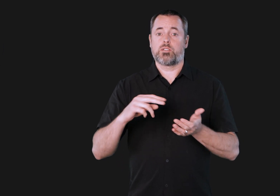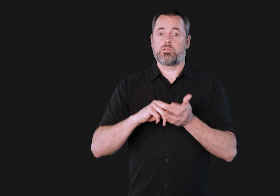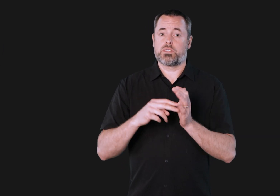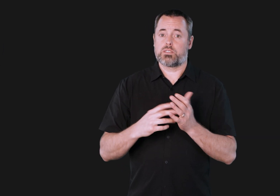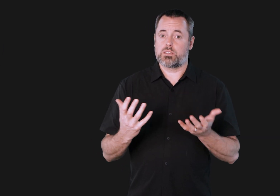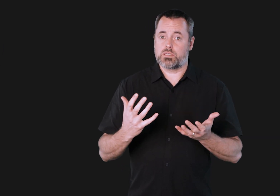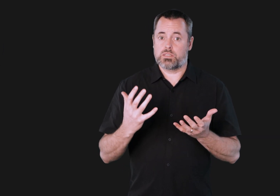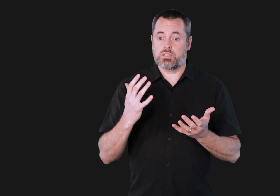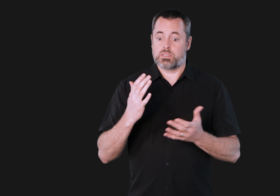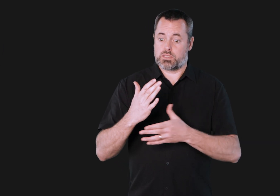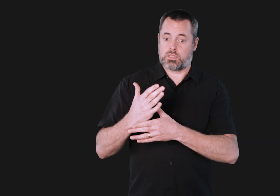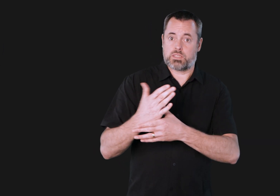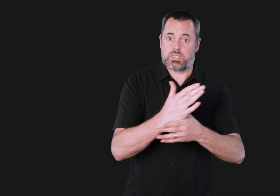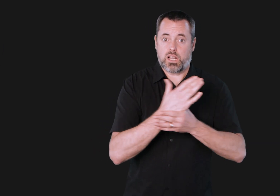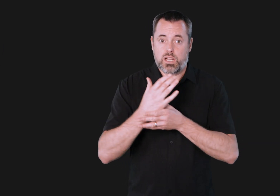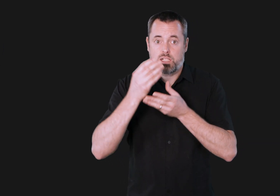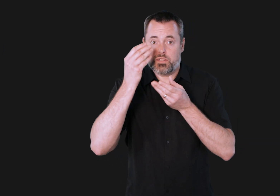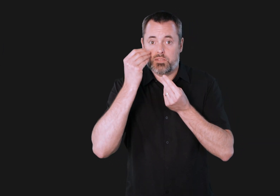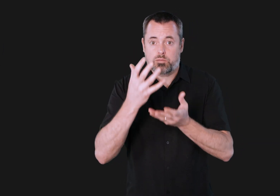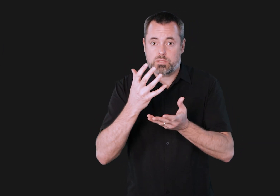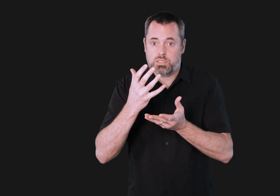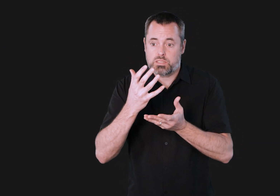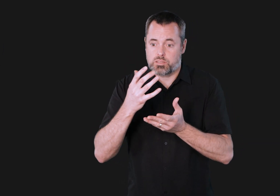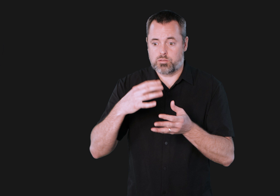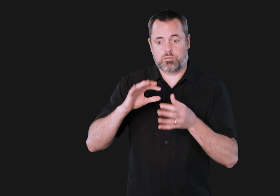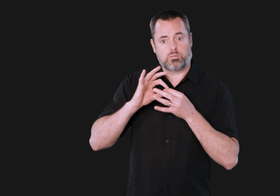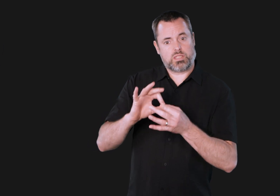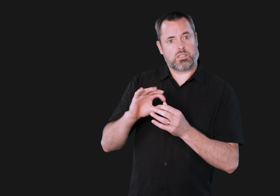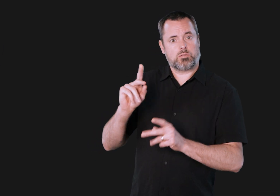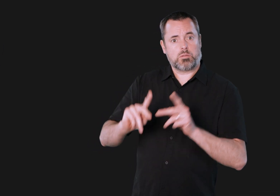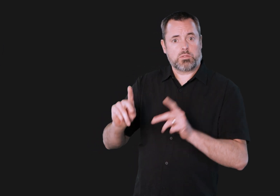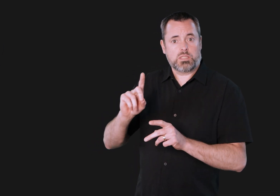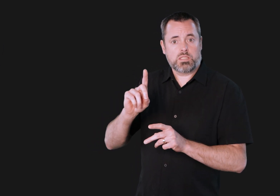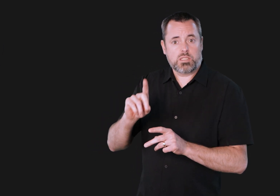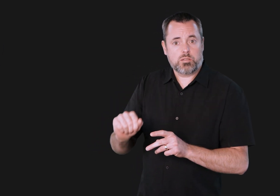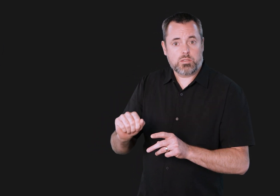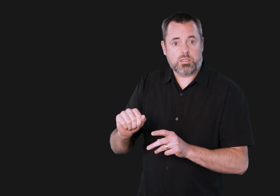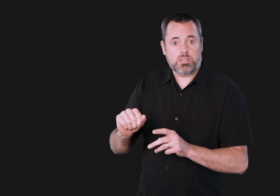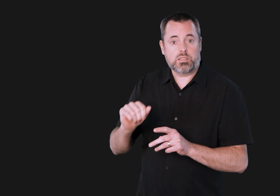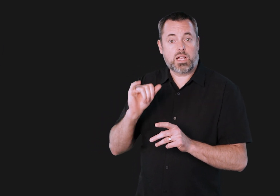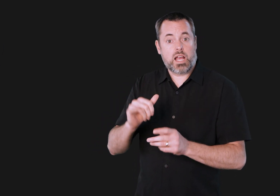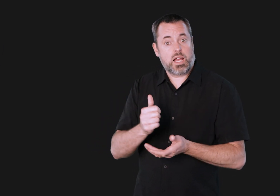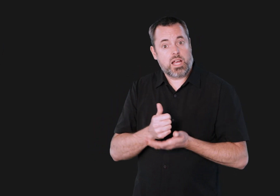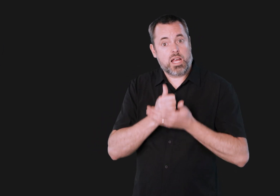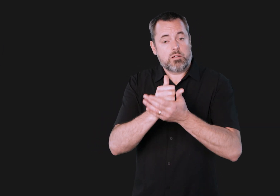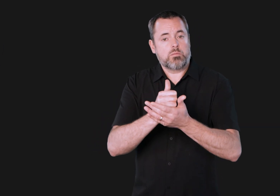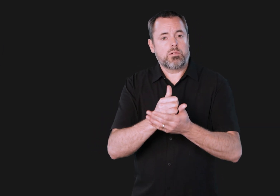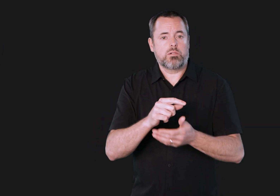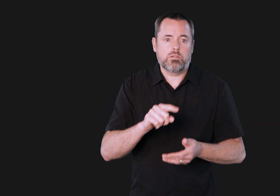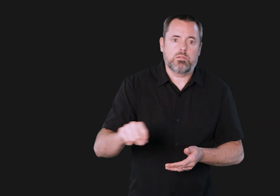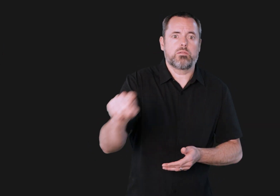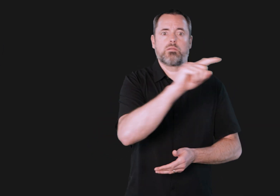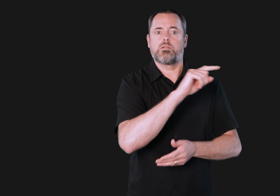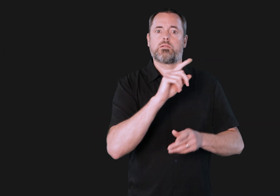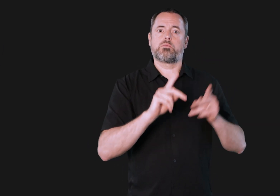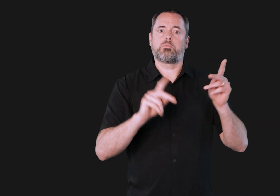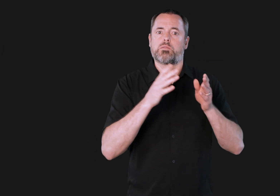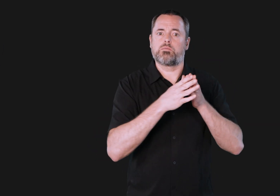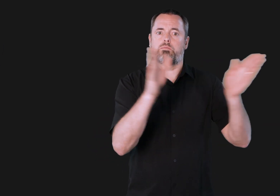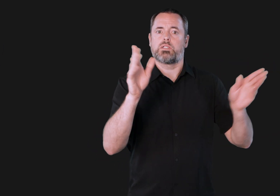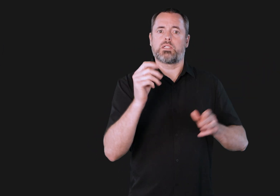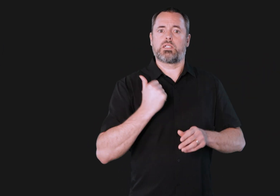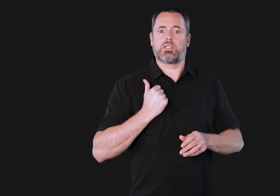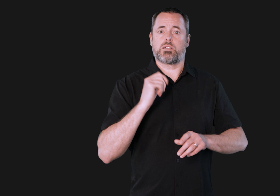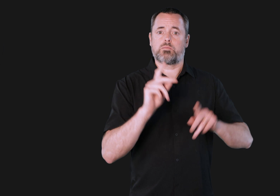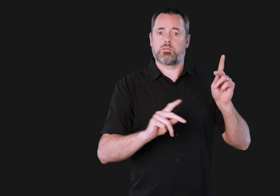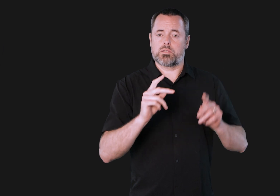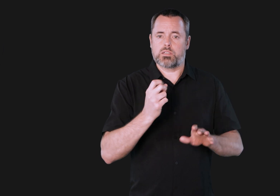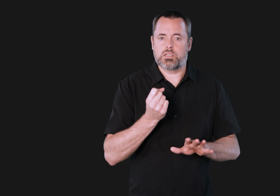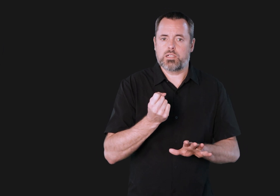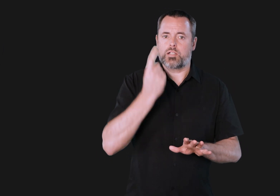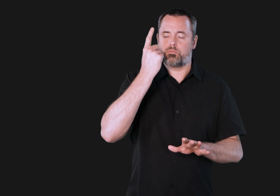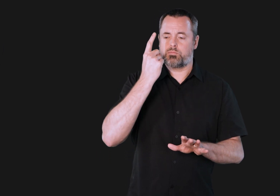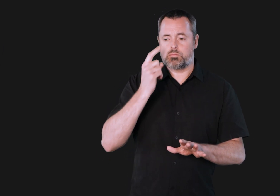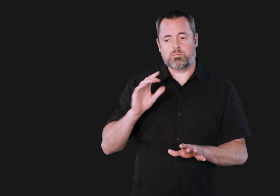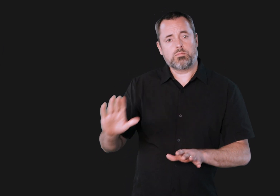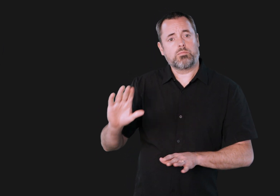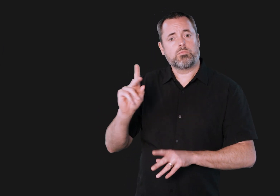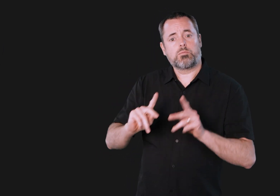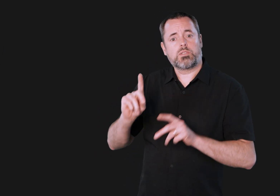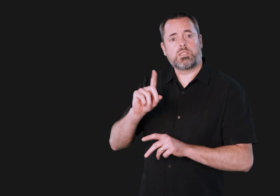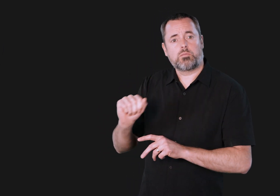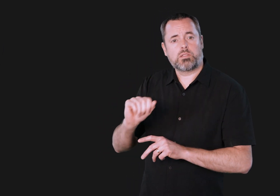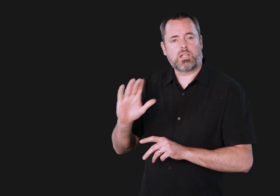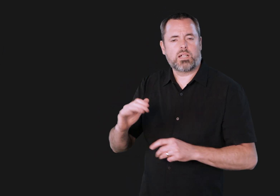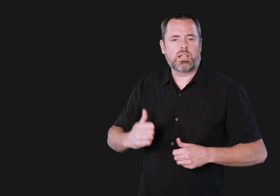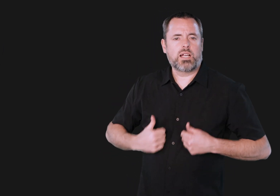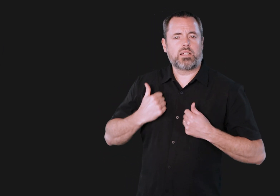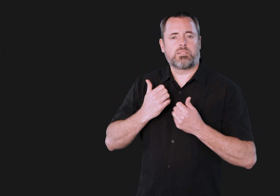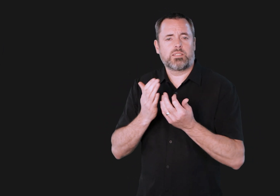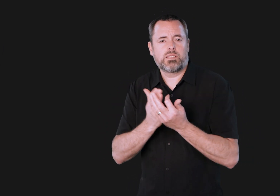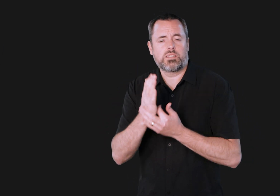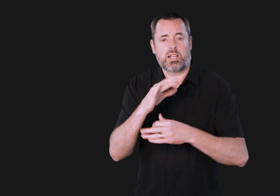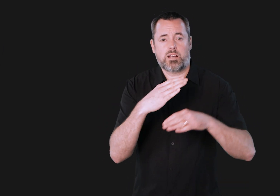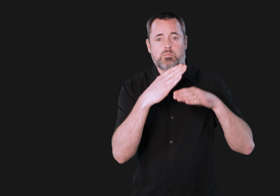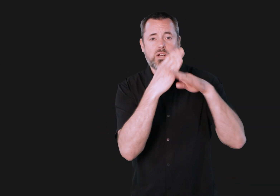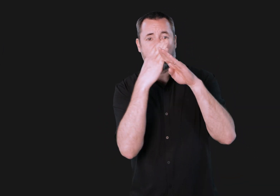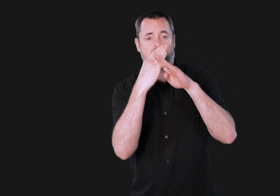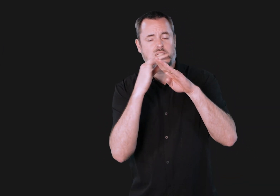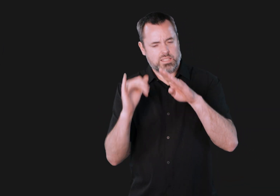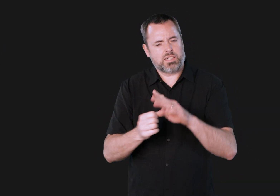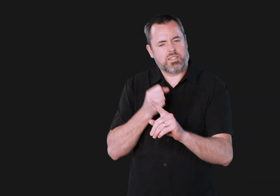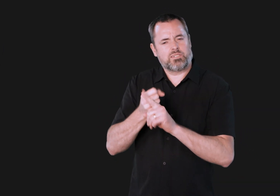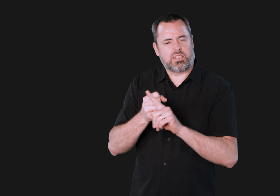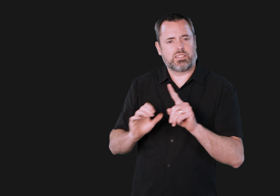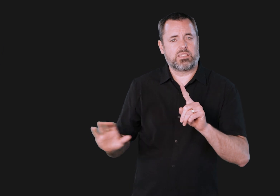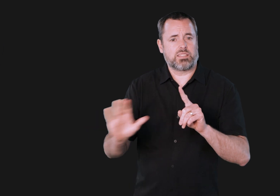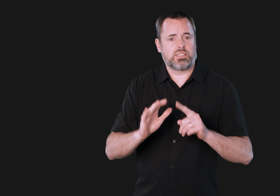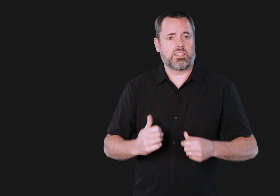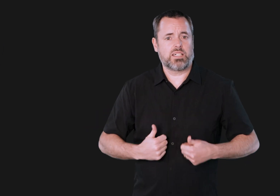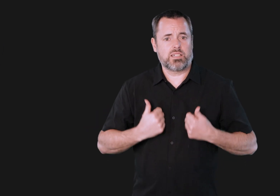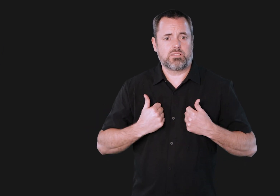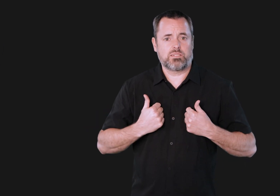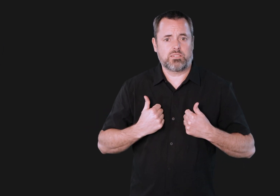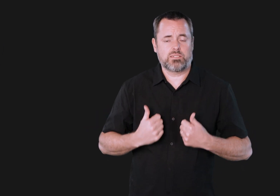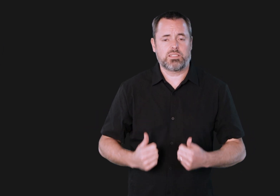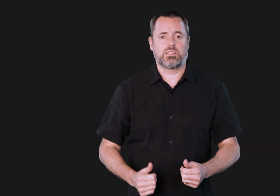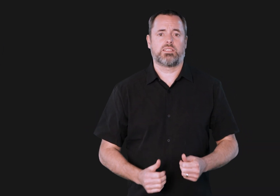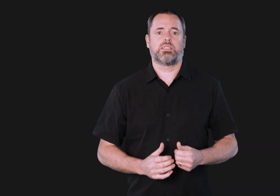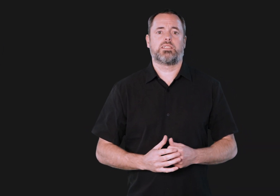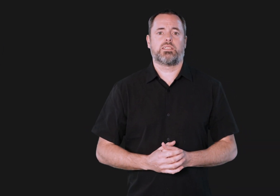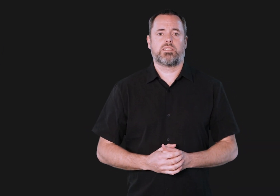This means sharing information about people with disabilities. This will help Canadians understand how barriers affect people’s lives.